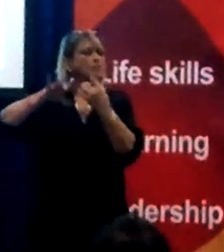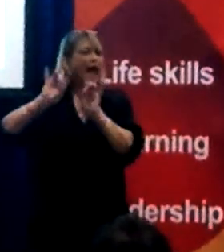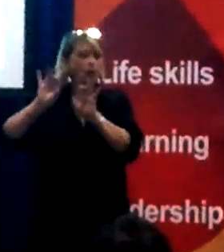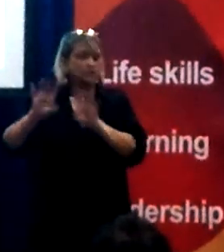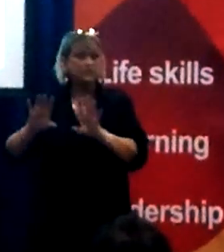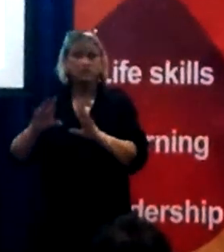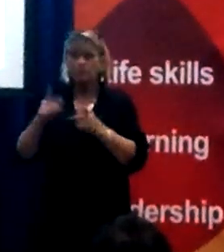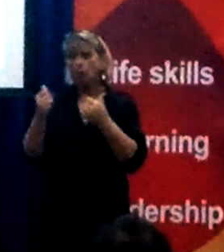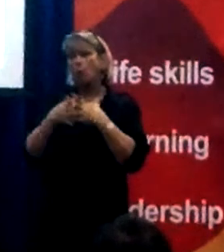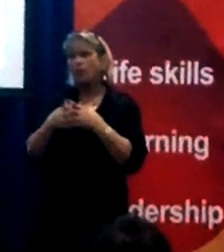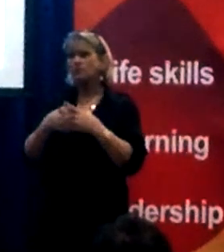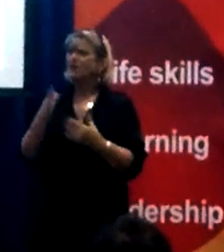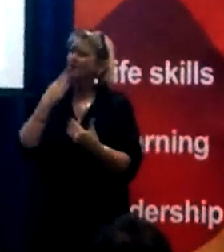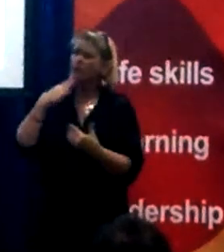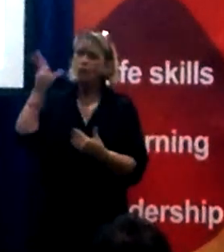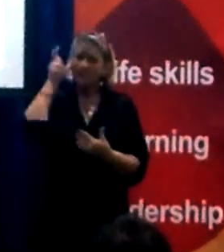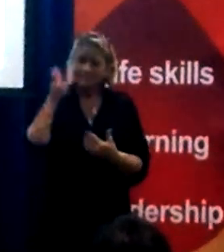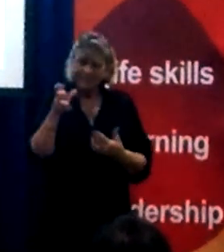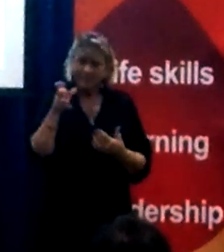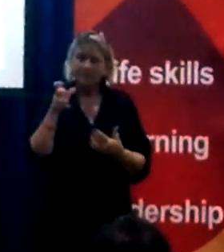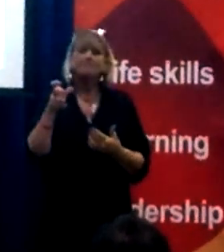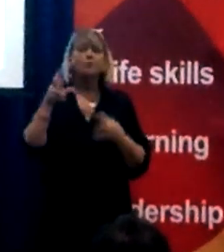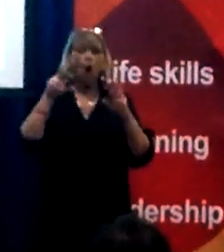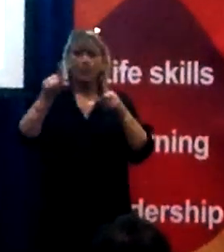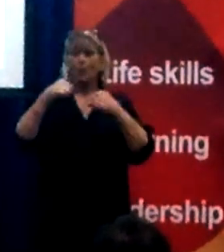Thank you for listening to me today, and I hope we all enjoy the rest of this wonderful event.